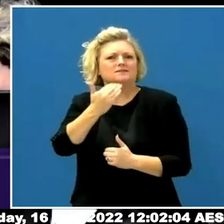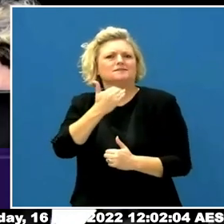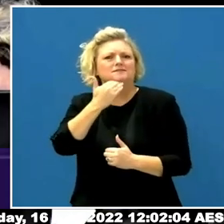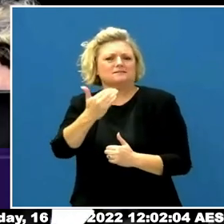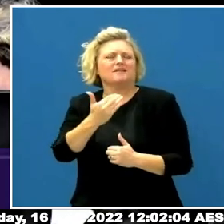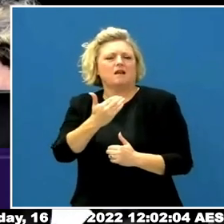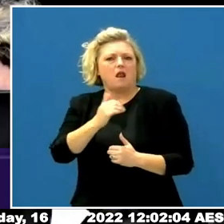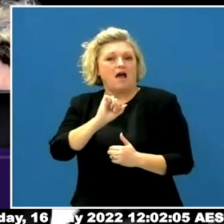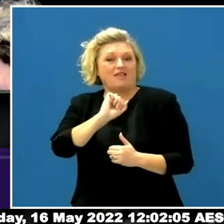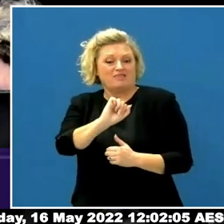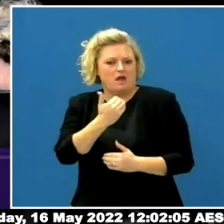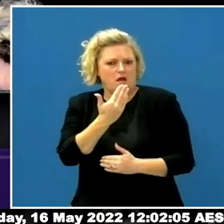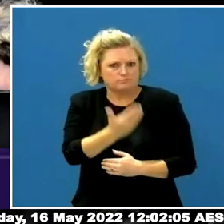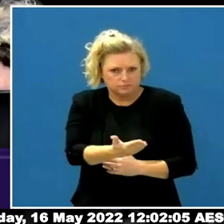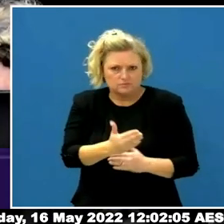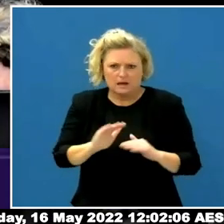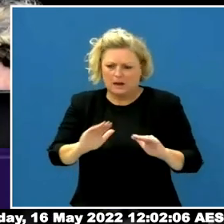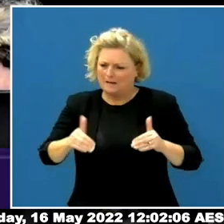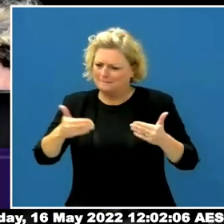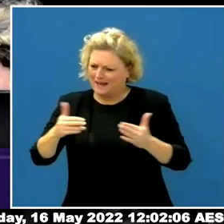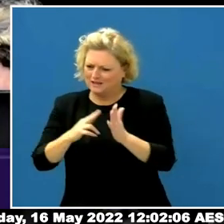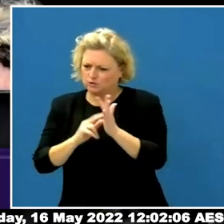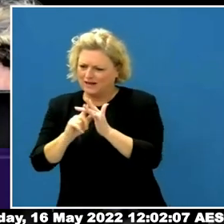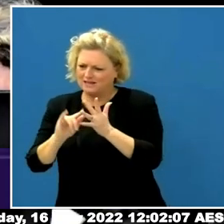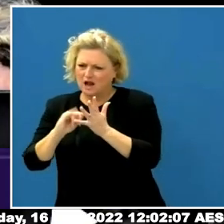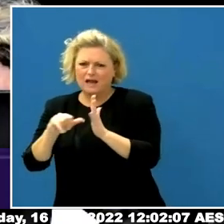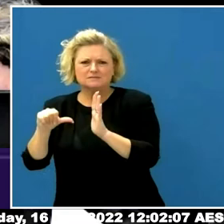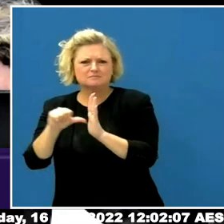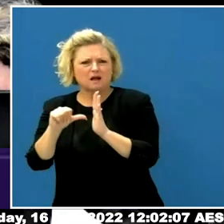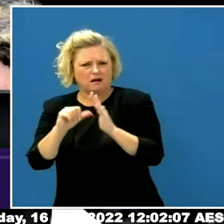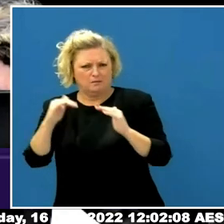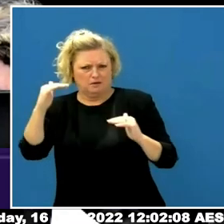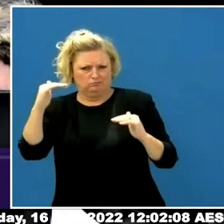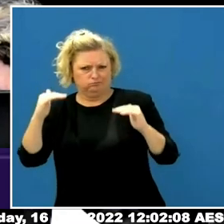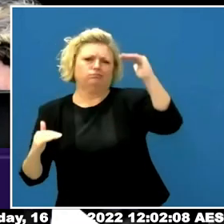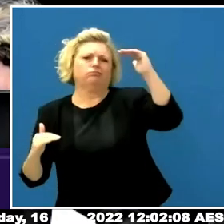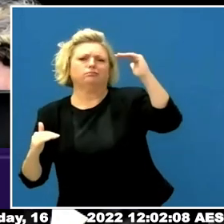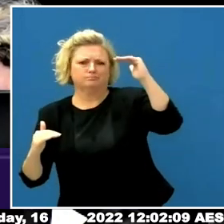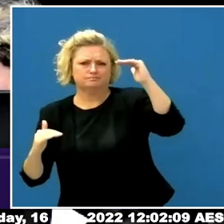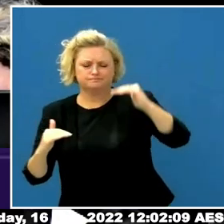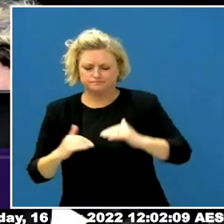Yes. MR FOGARTY: And last, and most significantly perhaps, is that Jason was